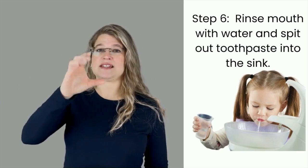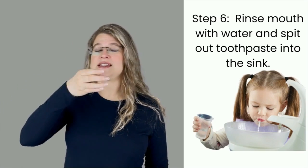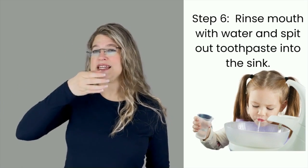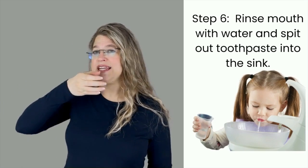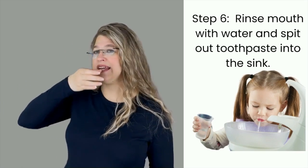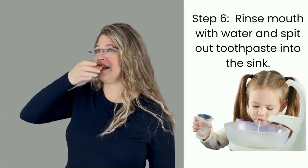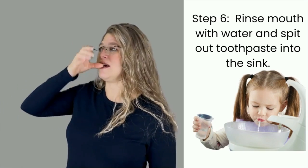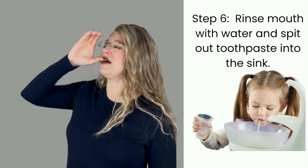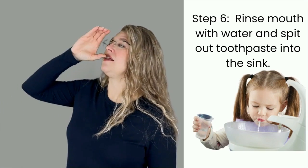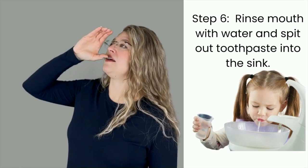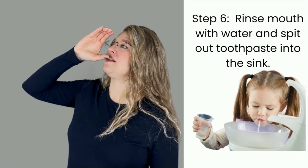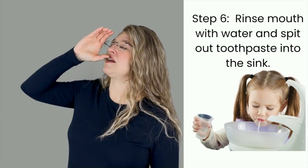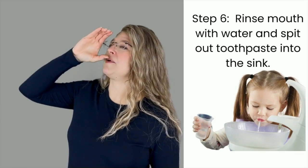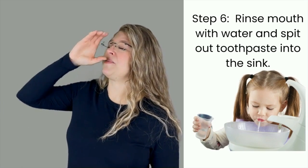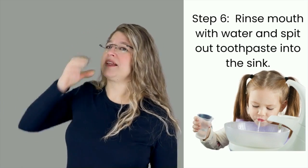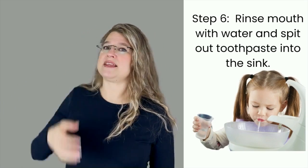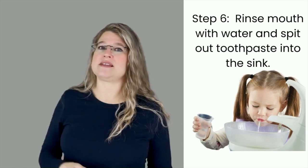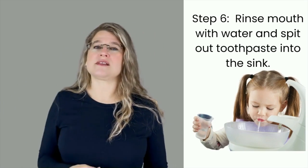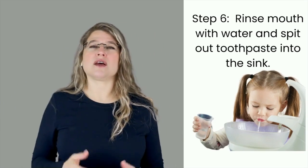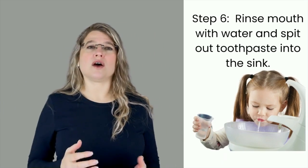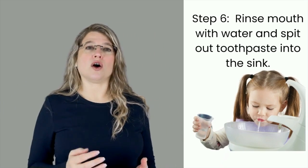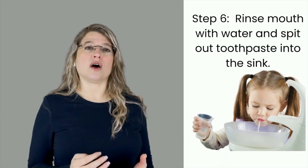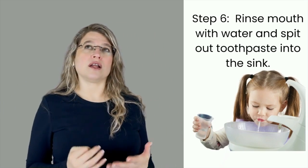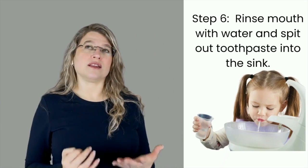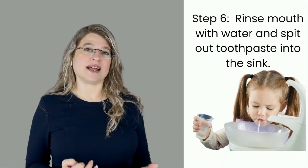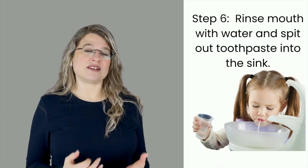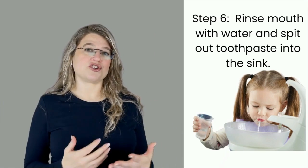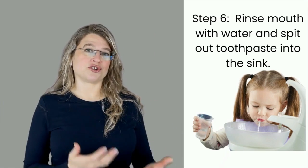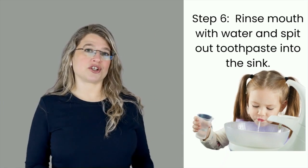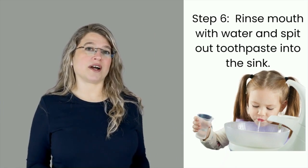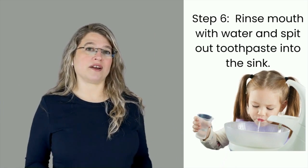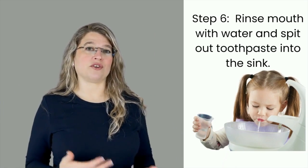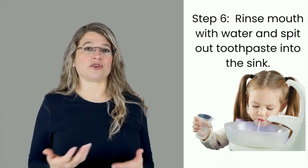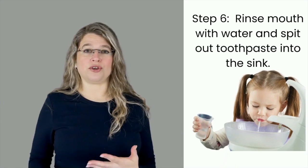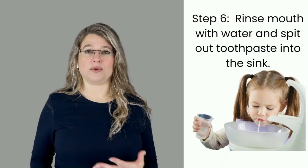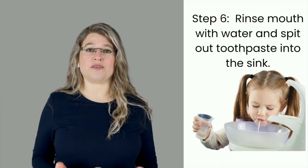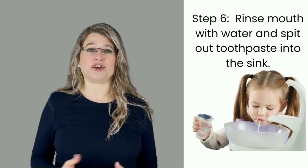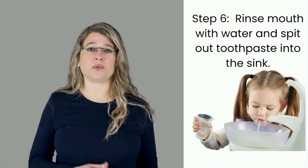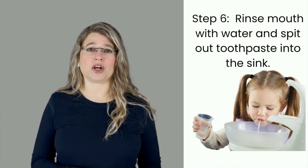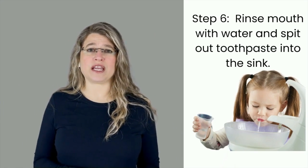a C and then come up like this. unless your child or whoever you're working